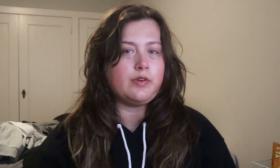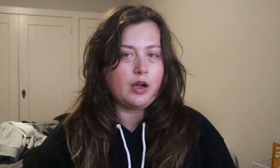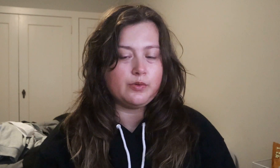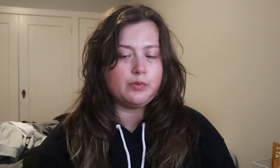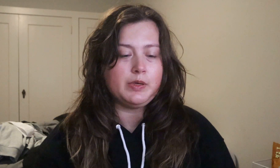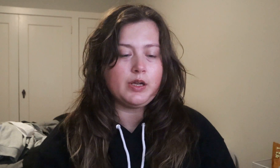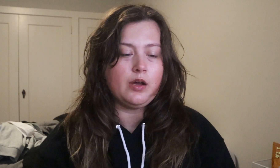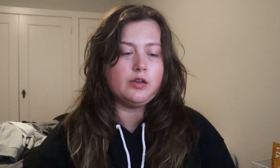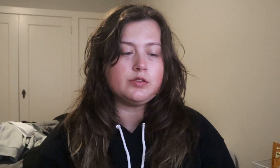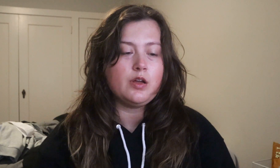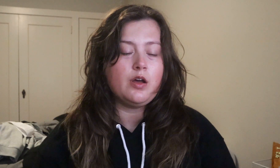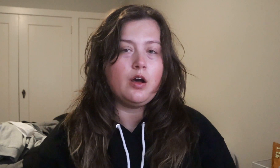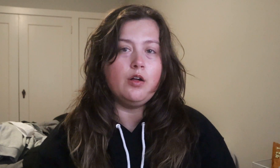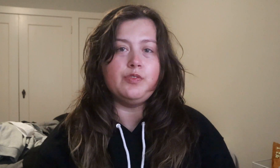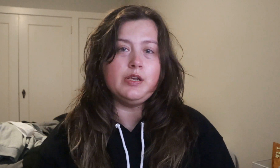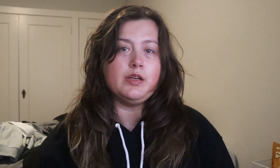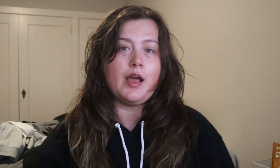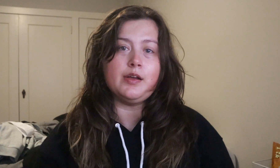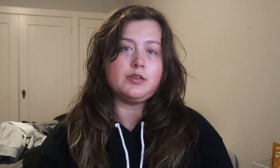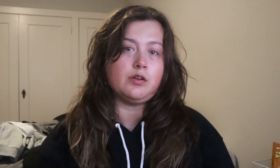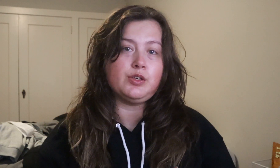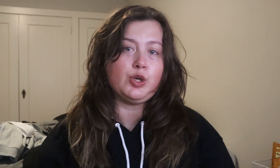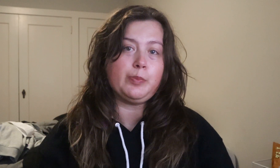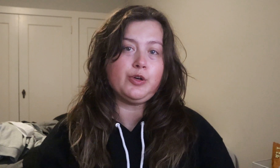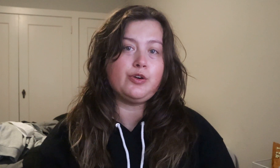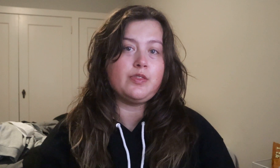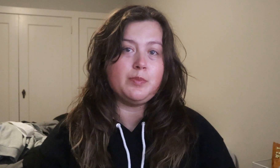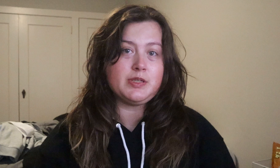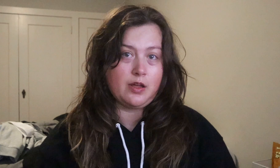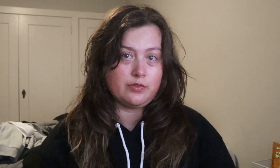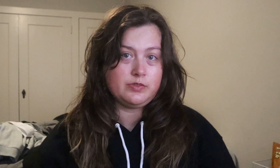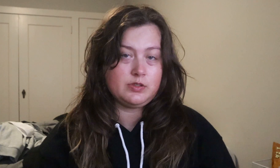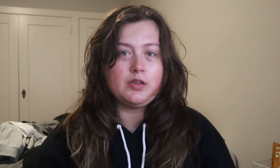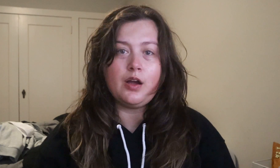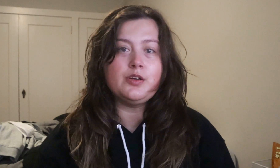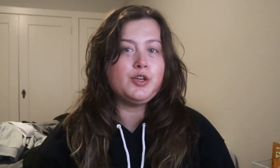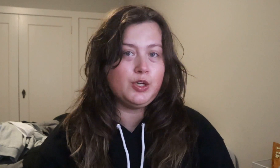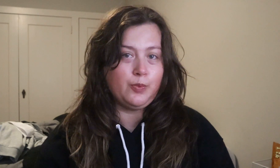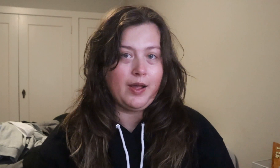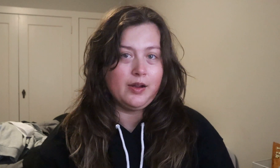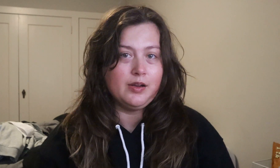viral because of the ASL interpreter themselves, not in a good way,